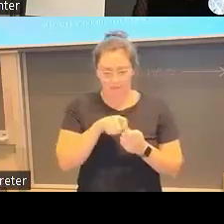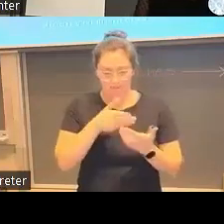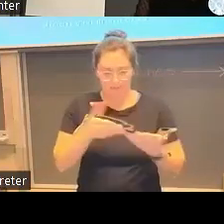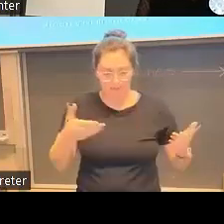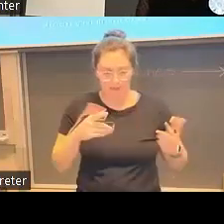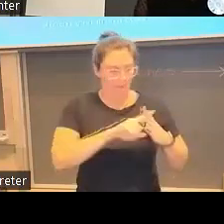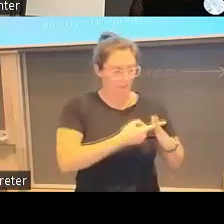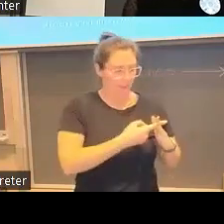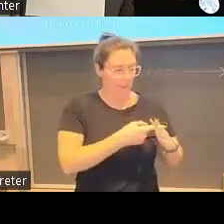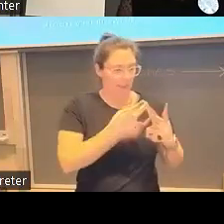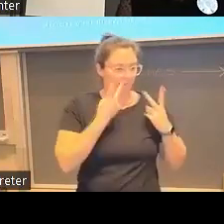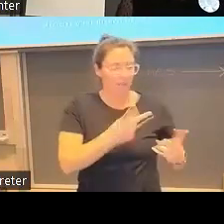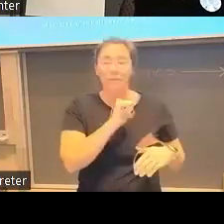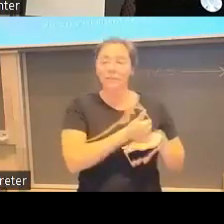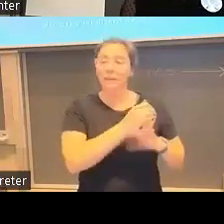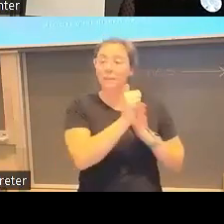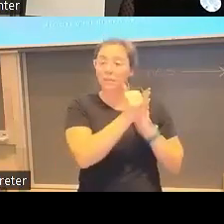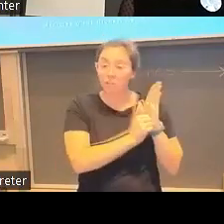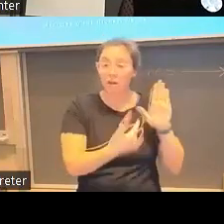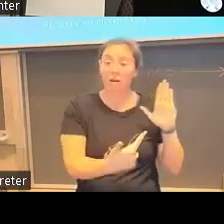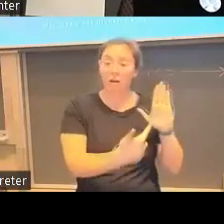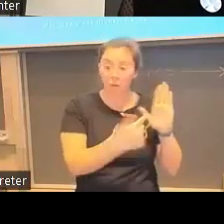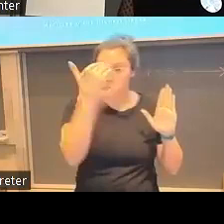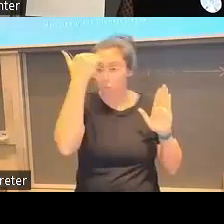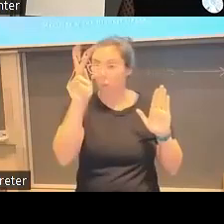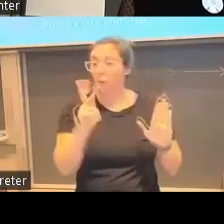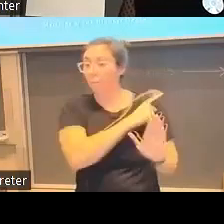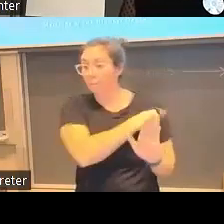visit like setting an agenda to be sure that we know where the patient wants to go and so